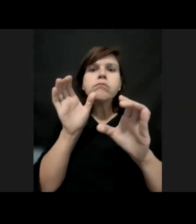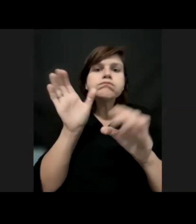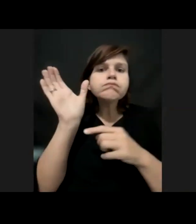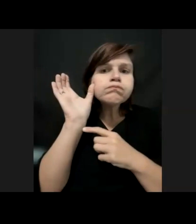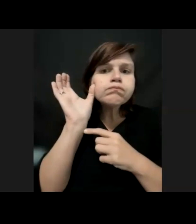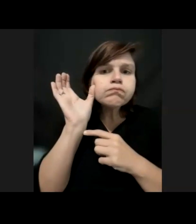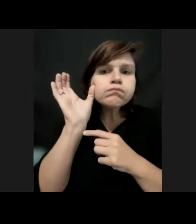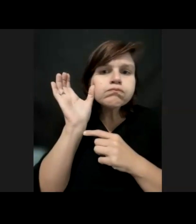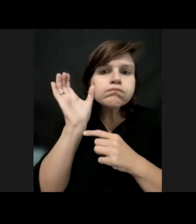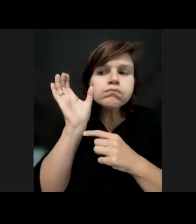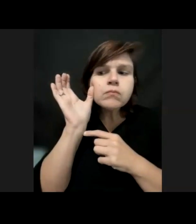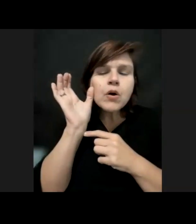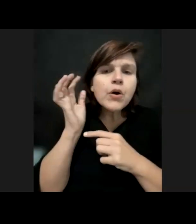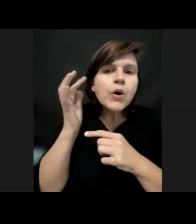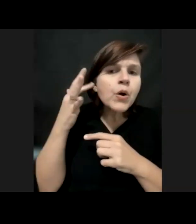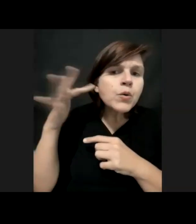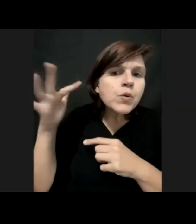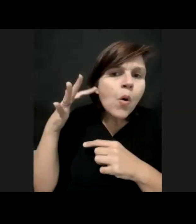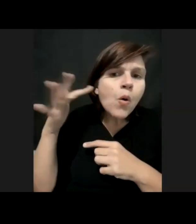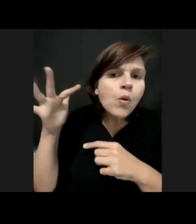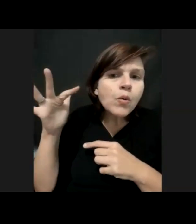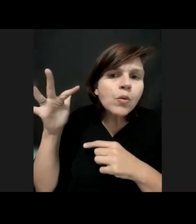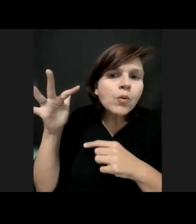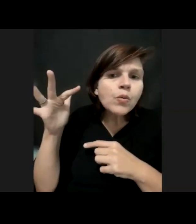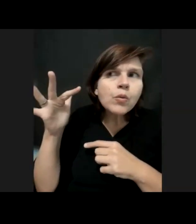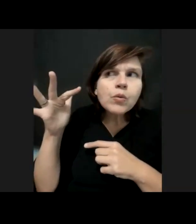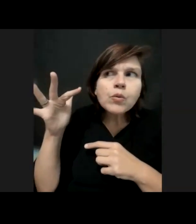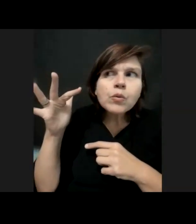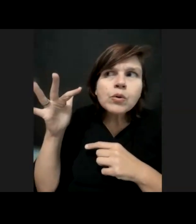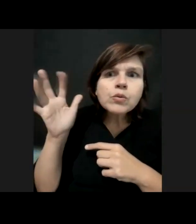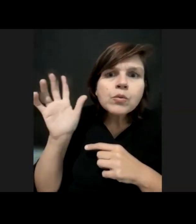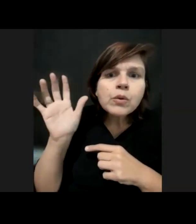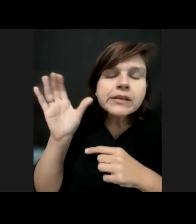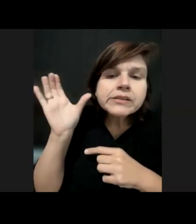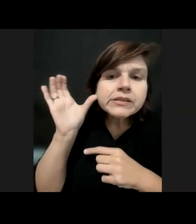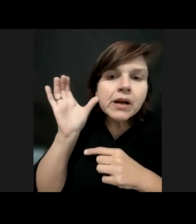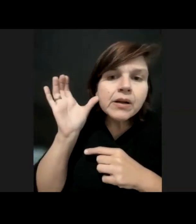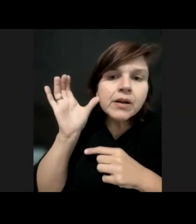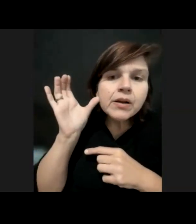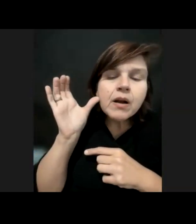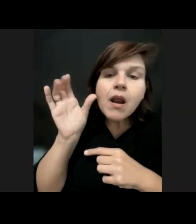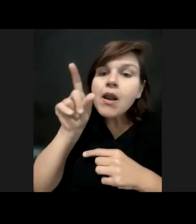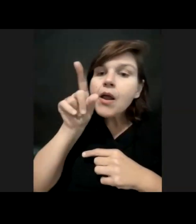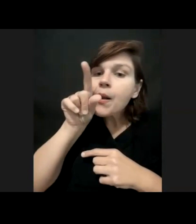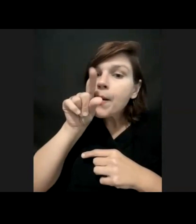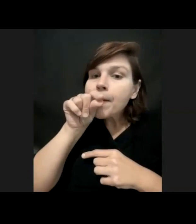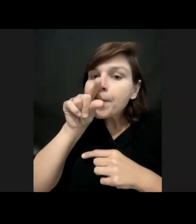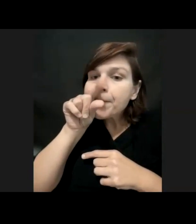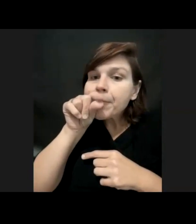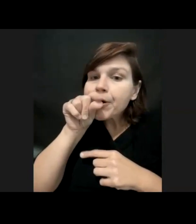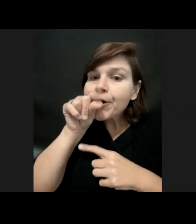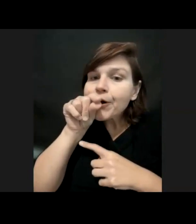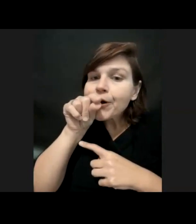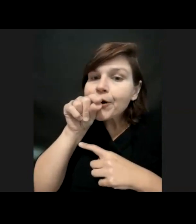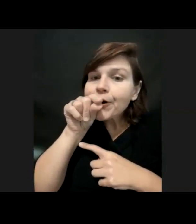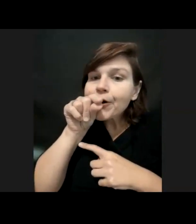that sounded like a bird! [gasp] A bird!